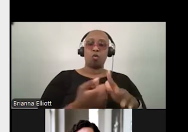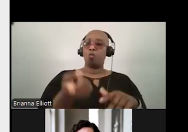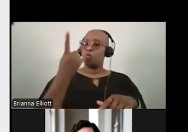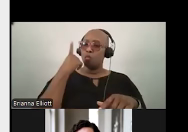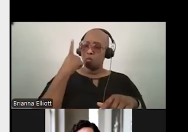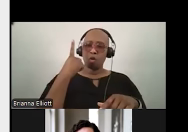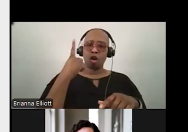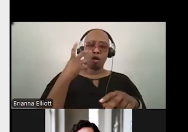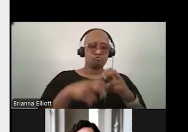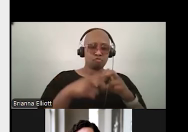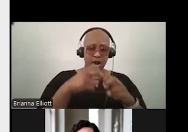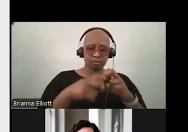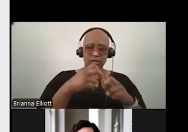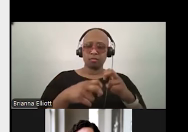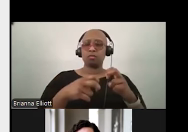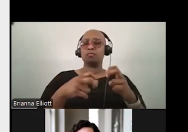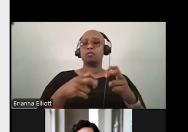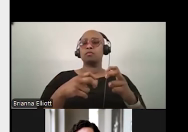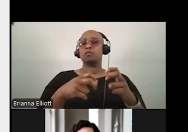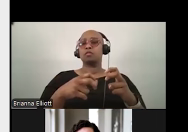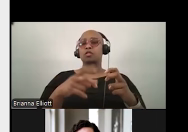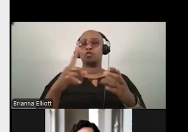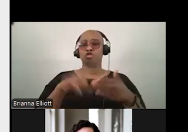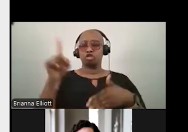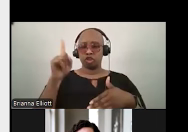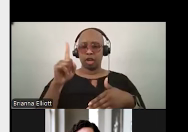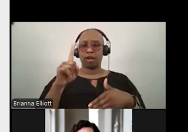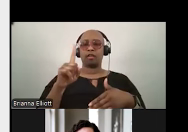that we have are the manual things. So, we checked our logical reading order. Got to check our color